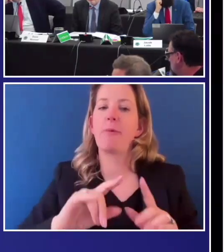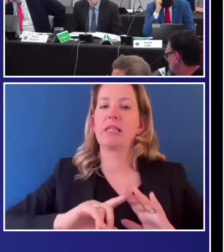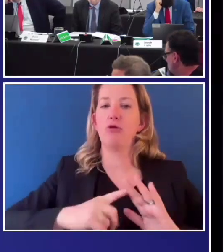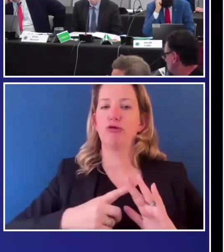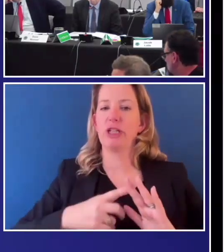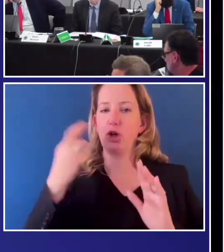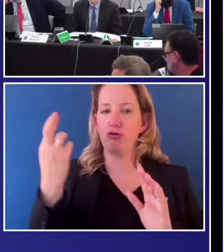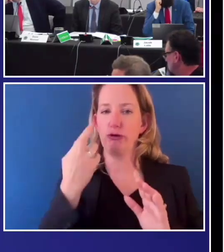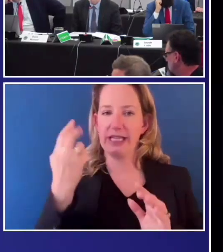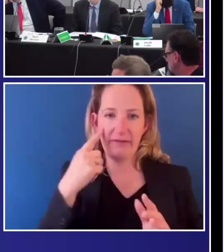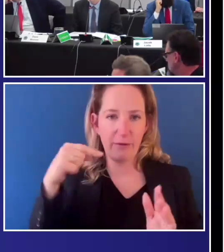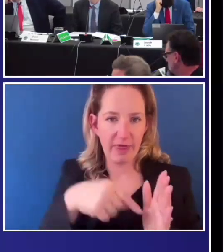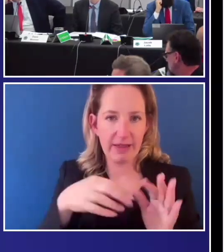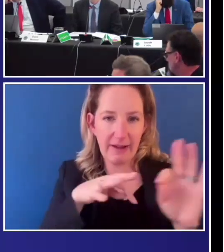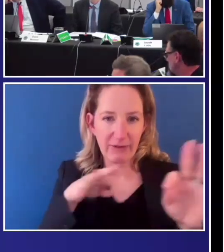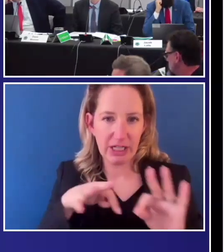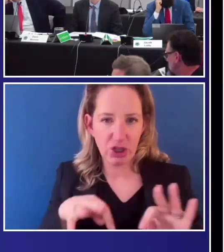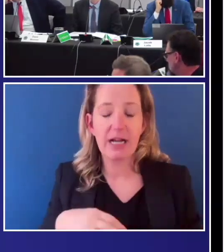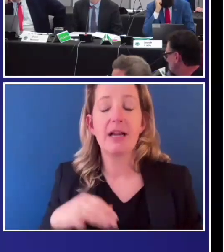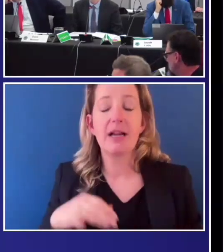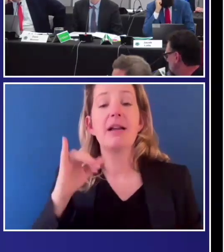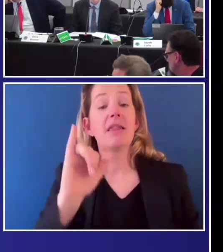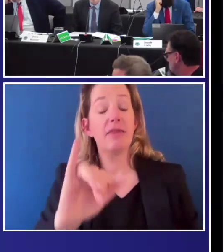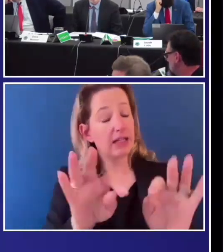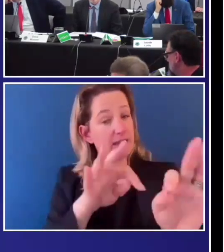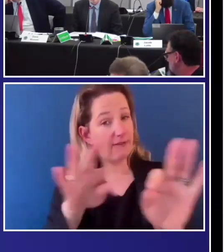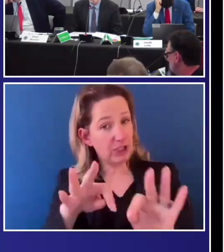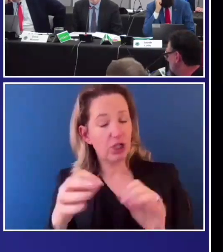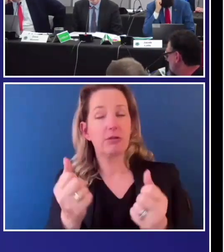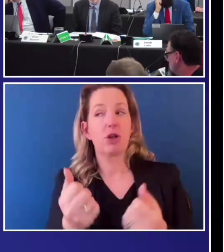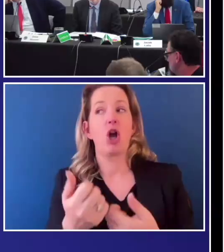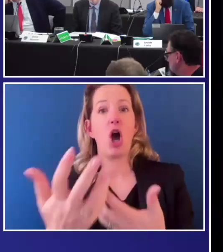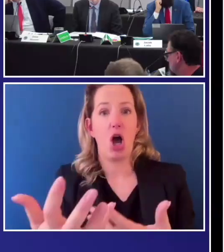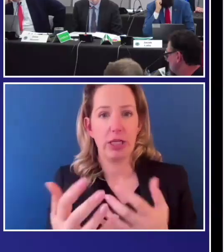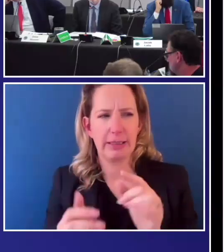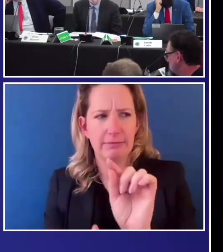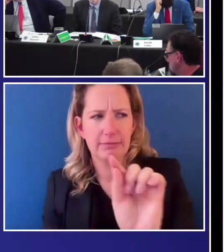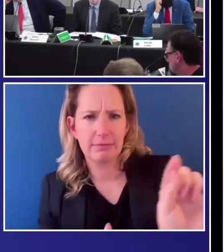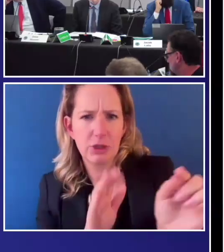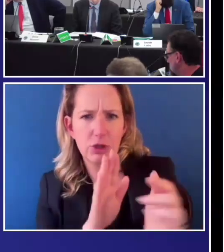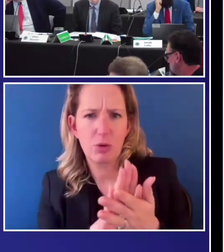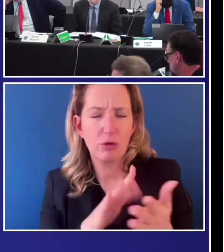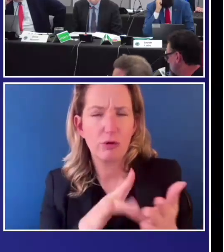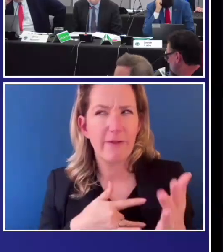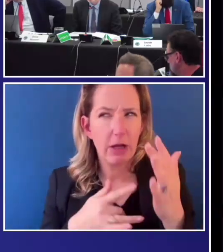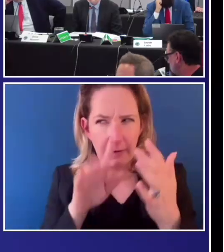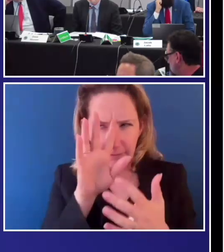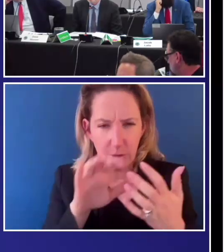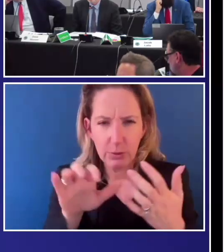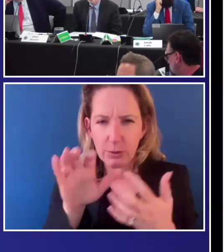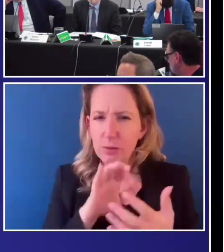definition. And the definition created some confusion because schools didn't, didn't understand in many cases what we